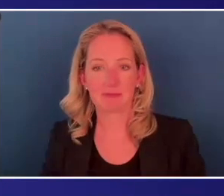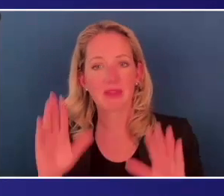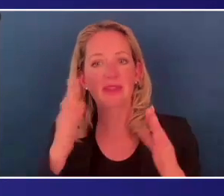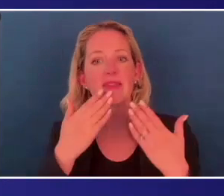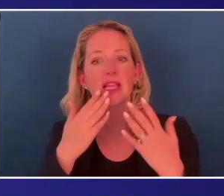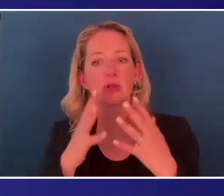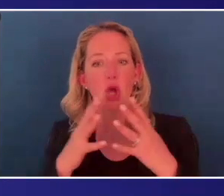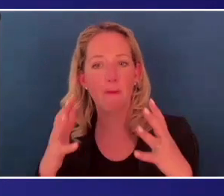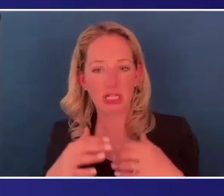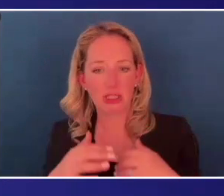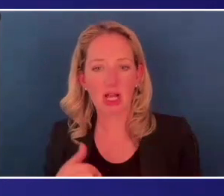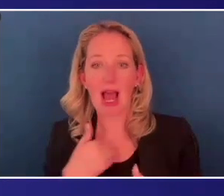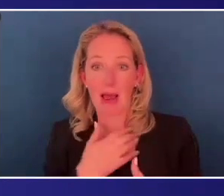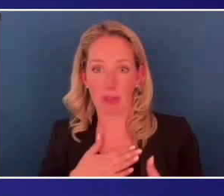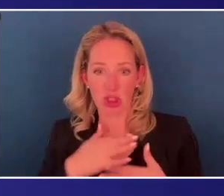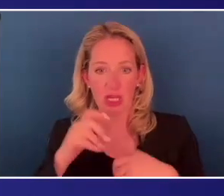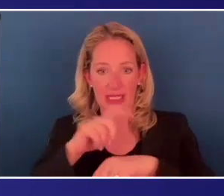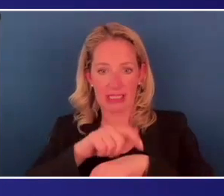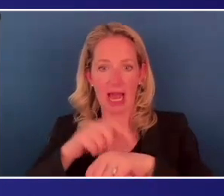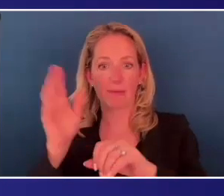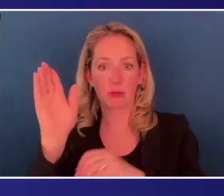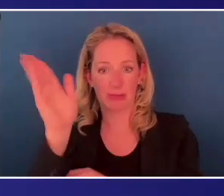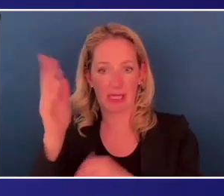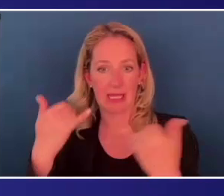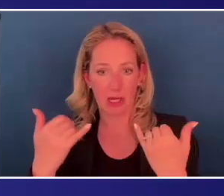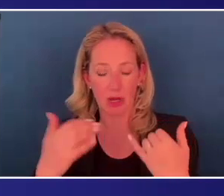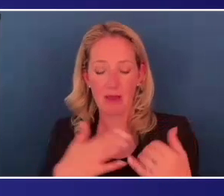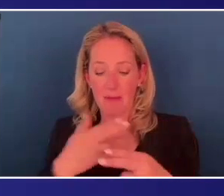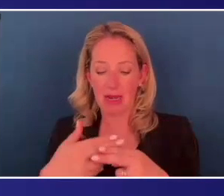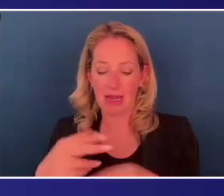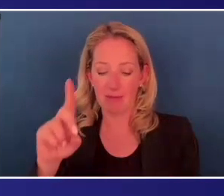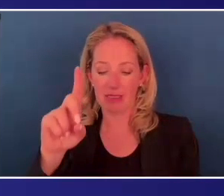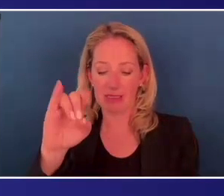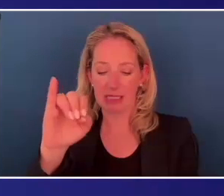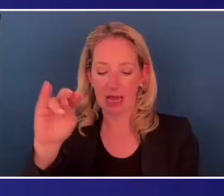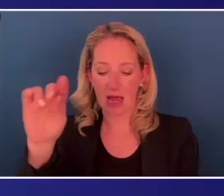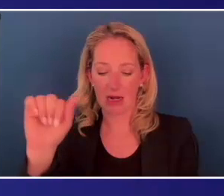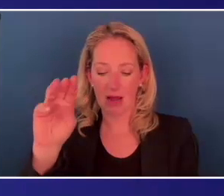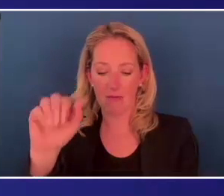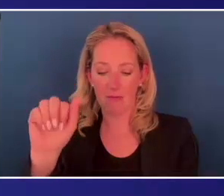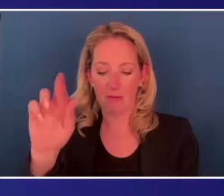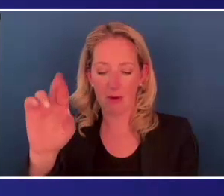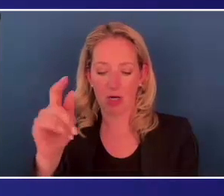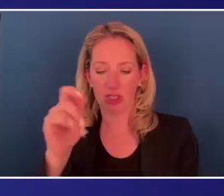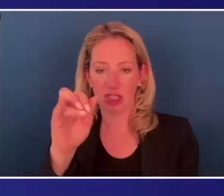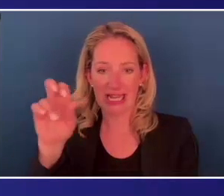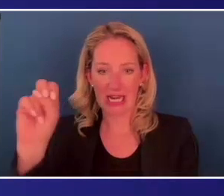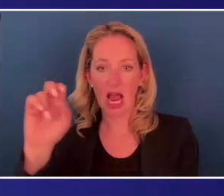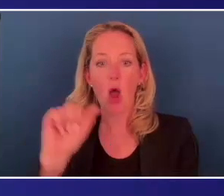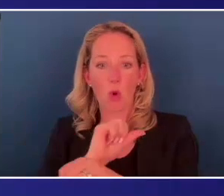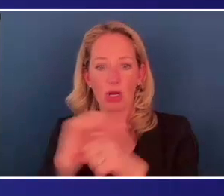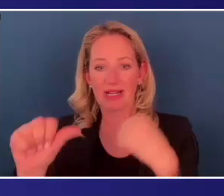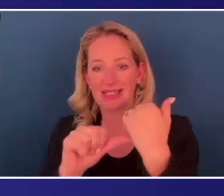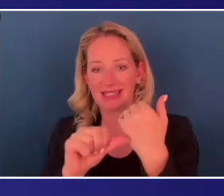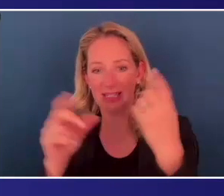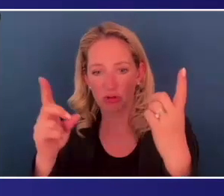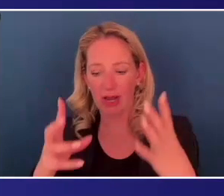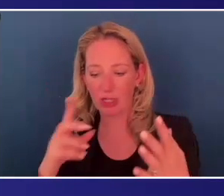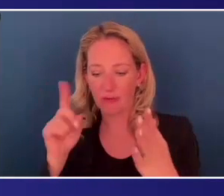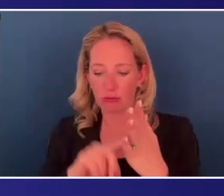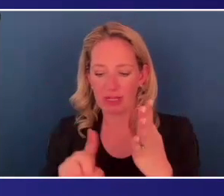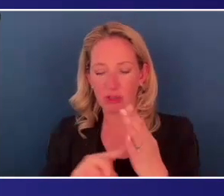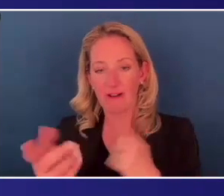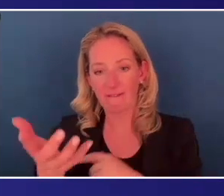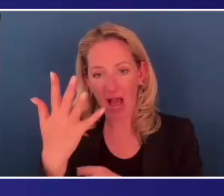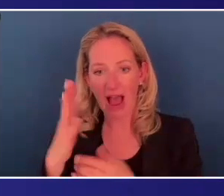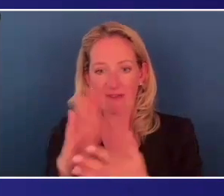I appreciate the time to speak here. My name is Diana Marginian and I work as an assistant director for research at the 5 Colleges Consortium in Massachusetts.